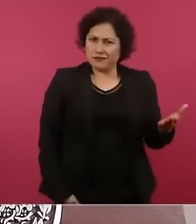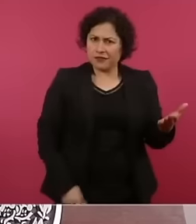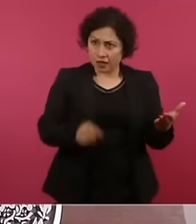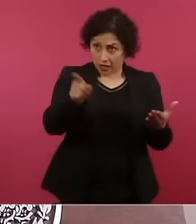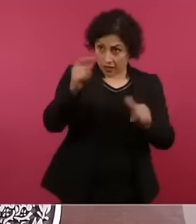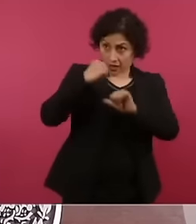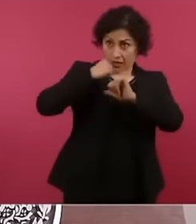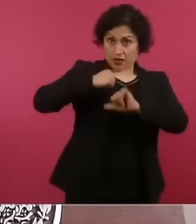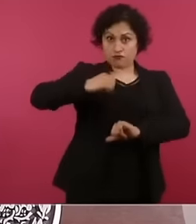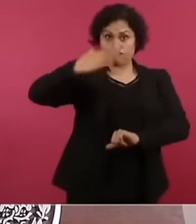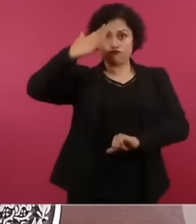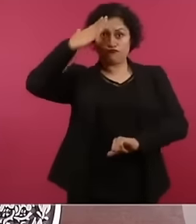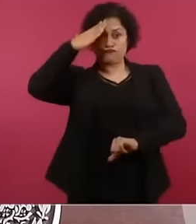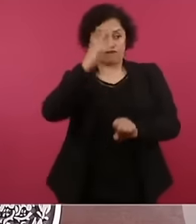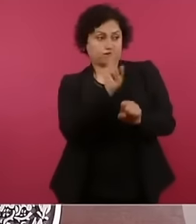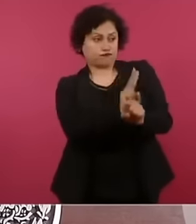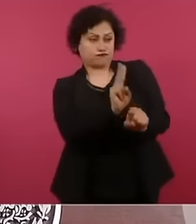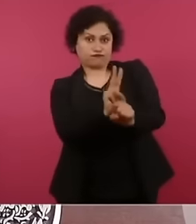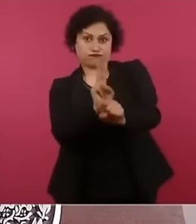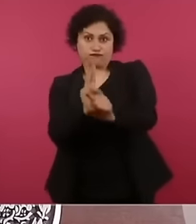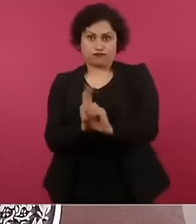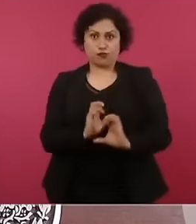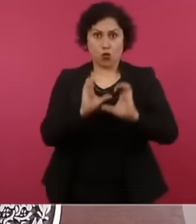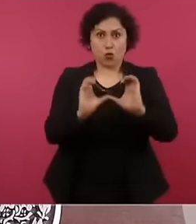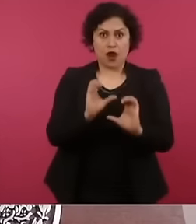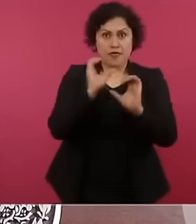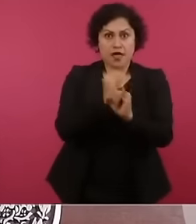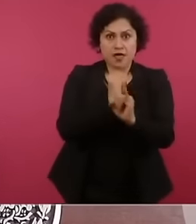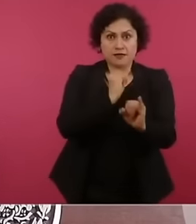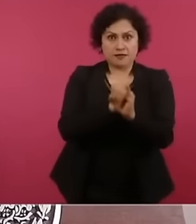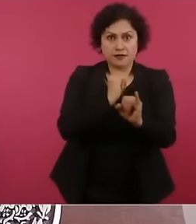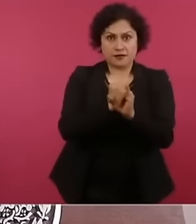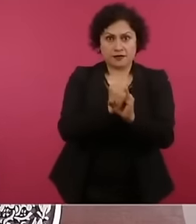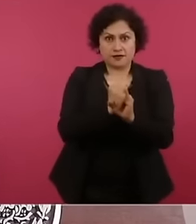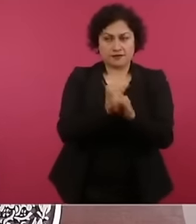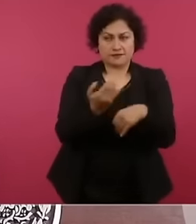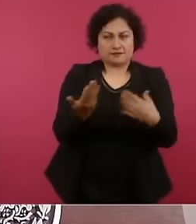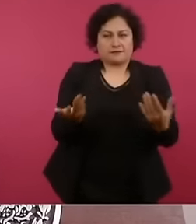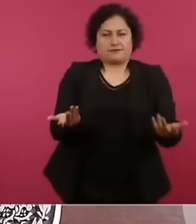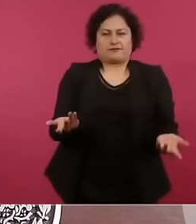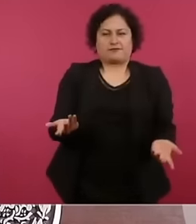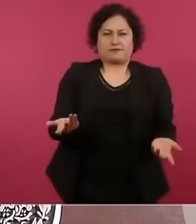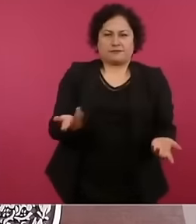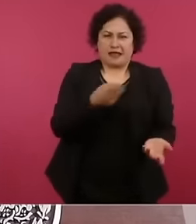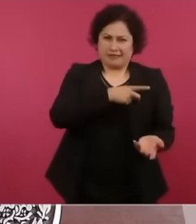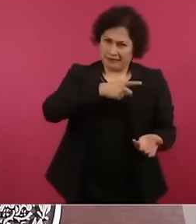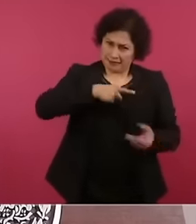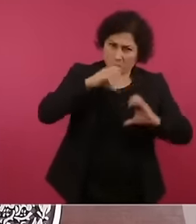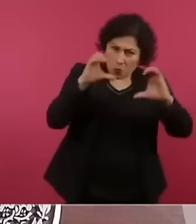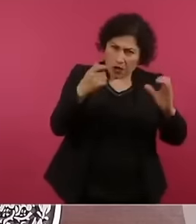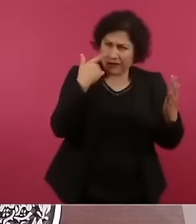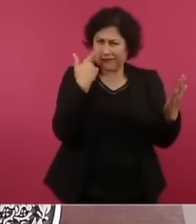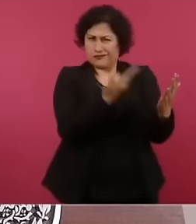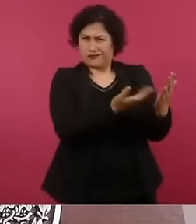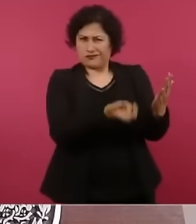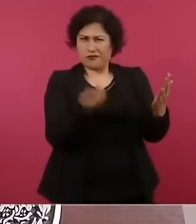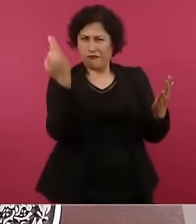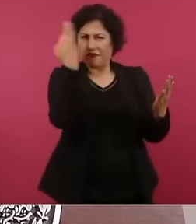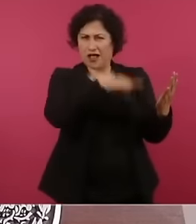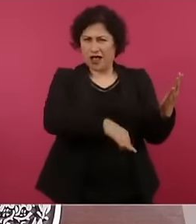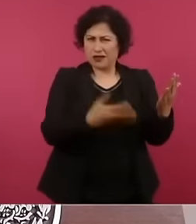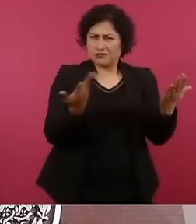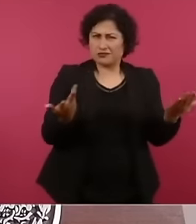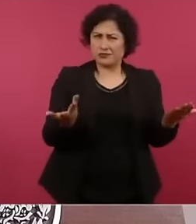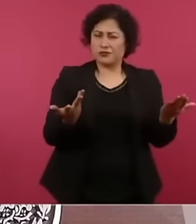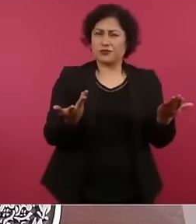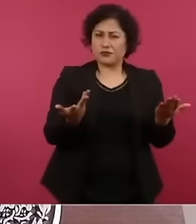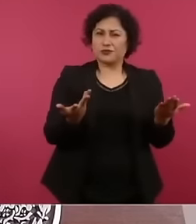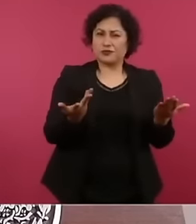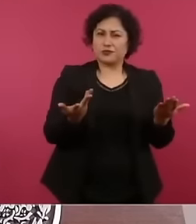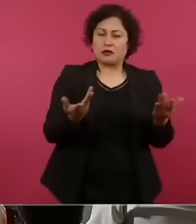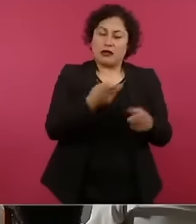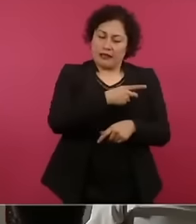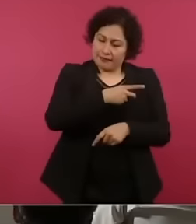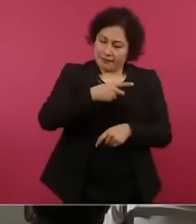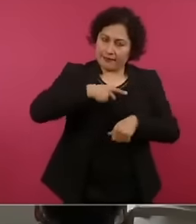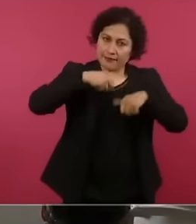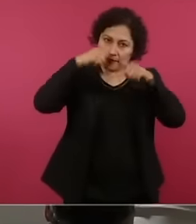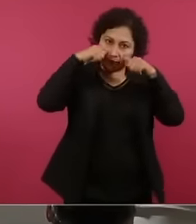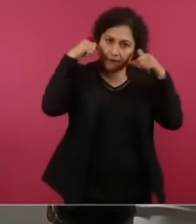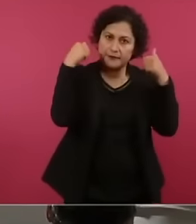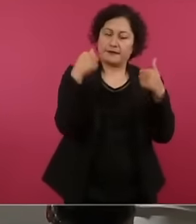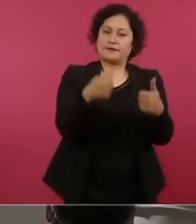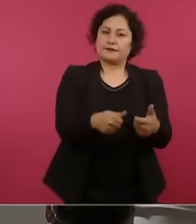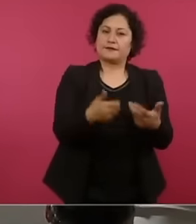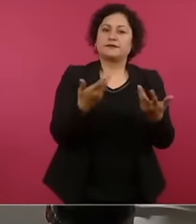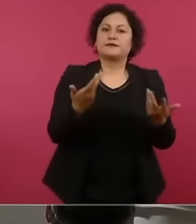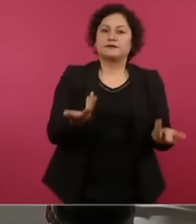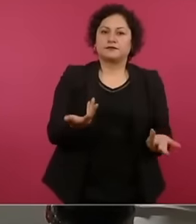if someone makes a complaint, well, but they upload everything again also for the